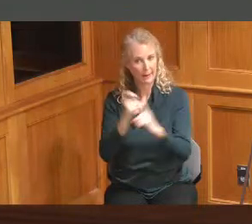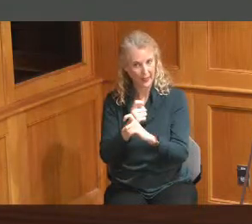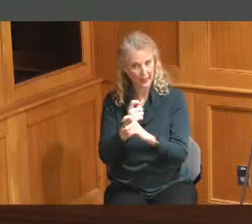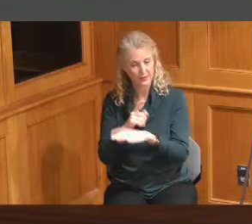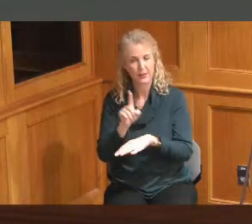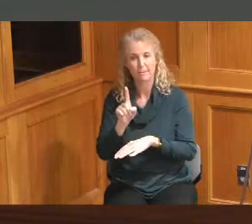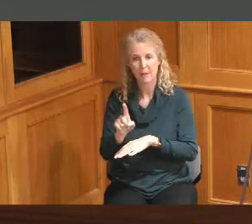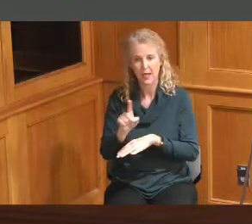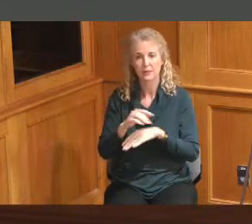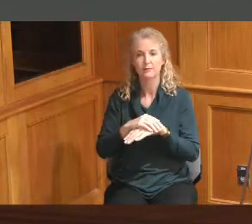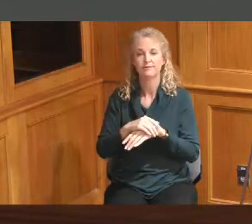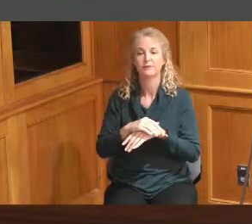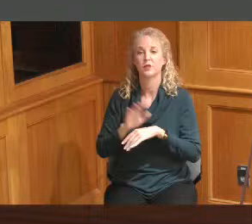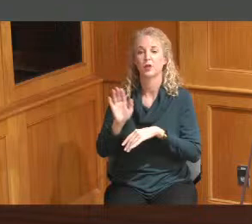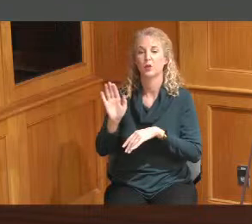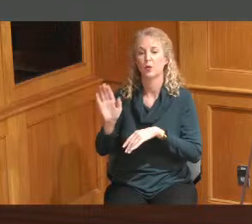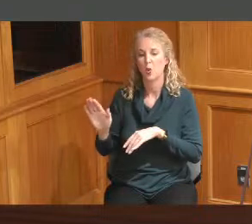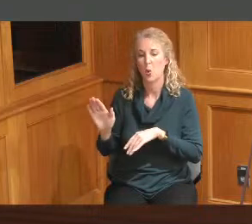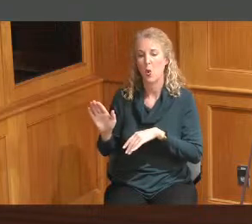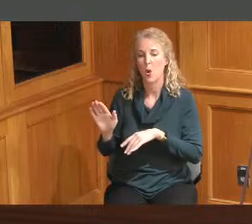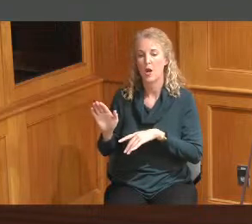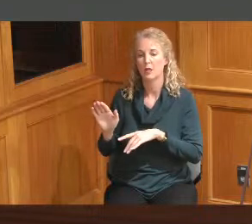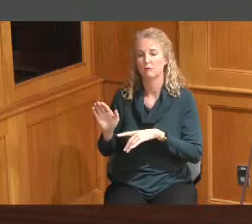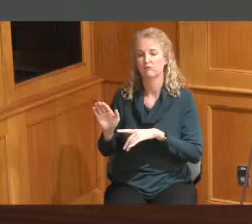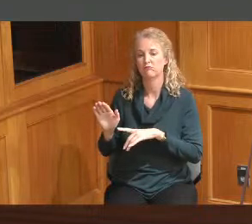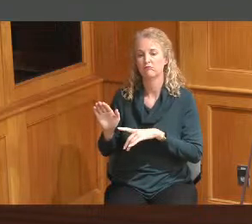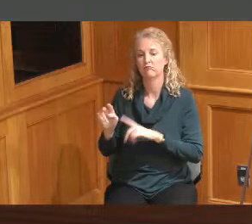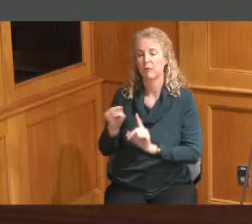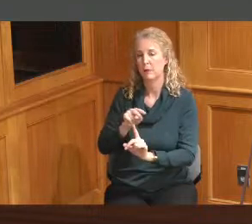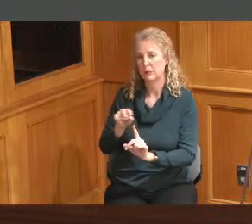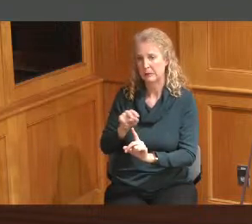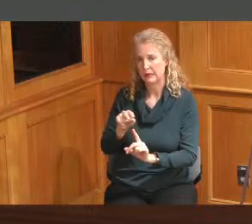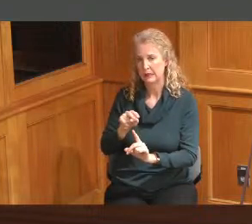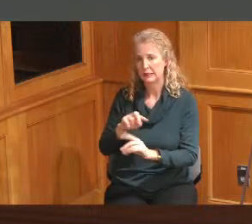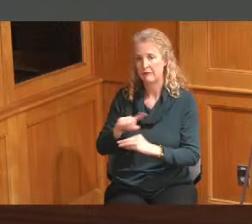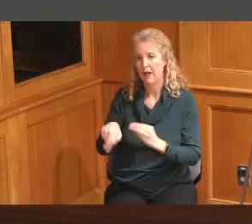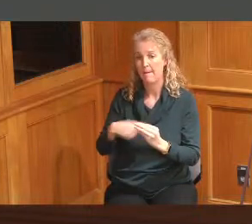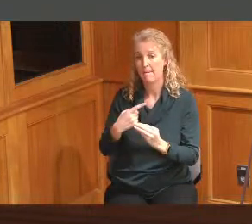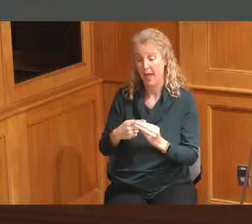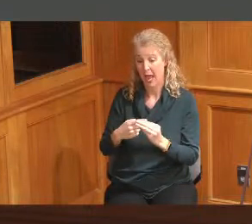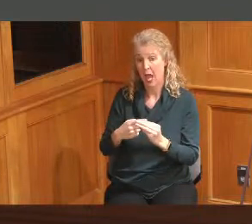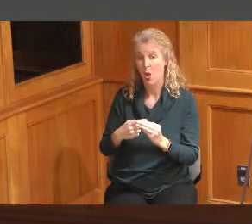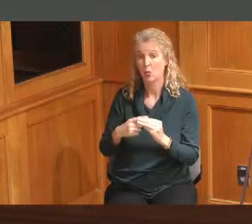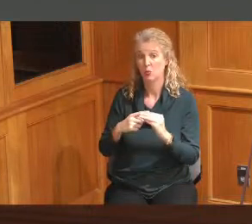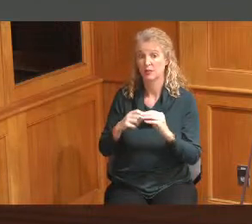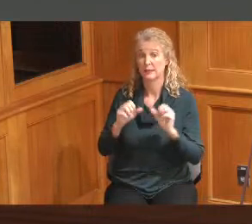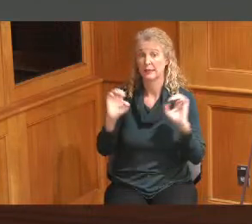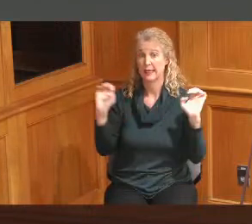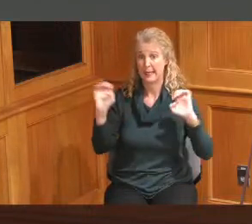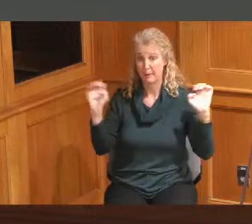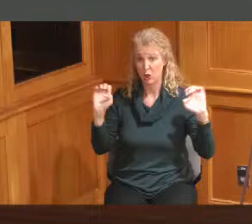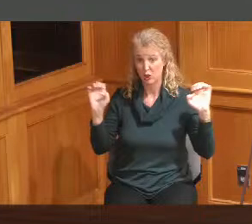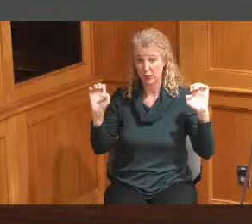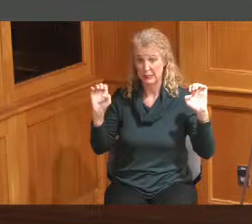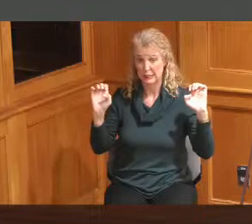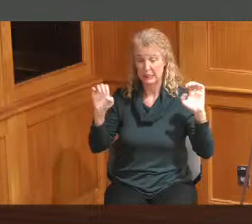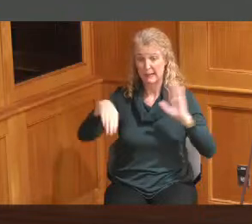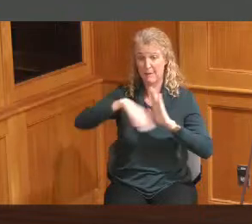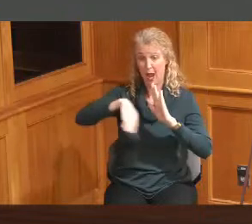wanted to get your perspective Ive on on Sirens as we move forward we have a siren network facilities